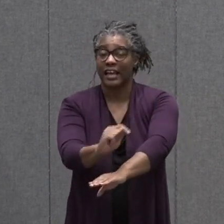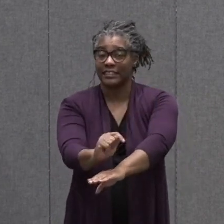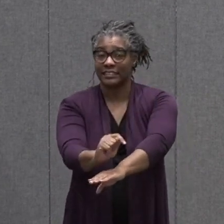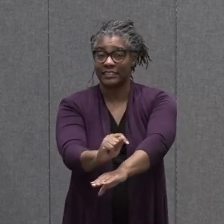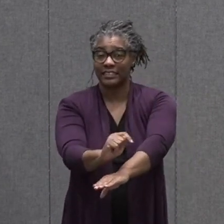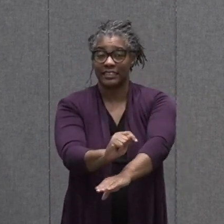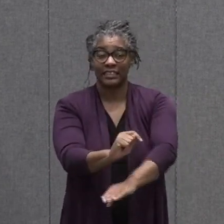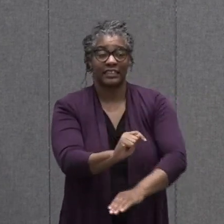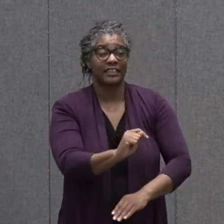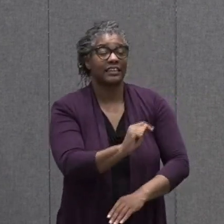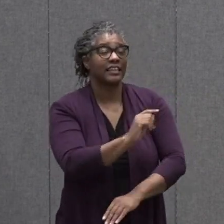cat.